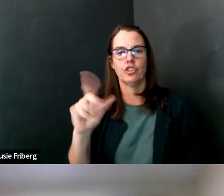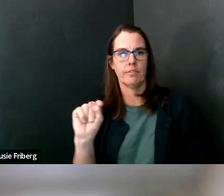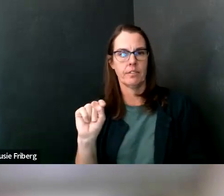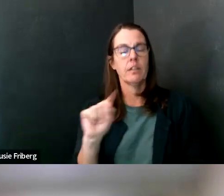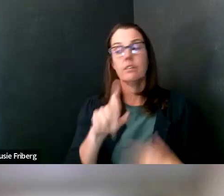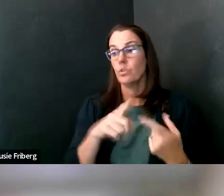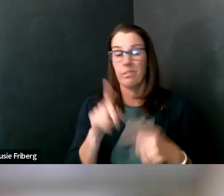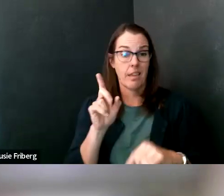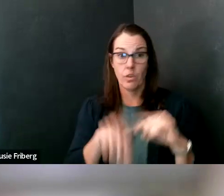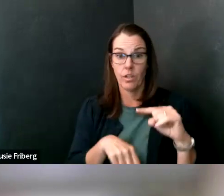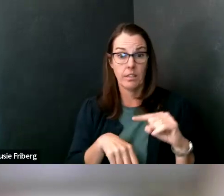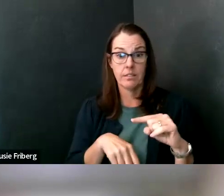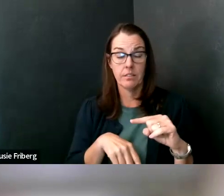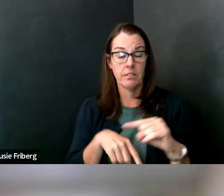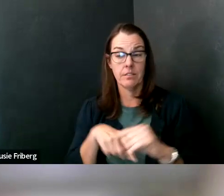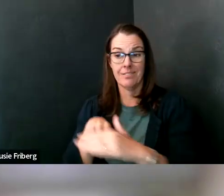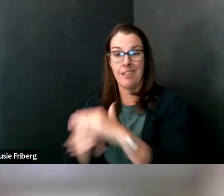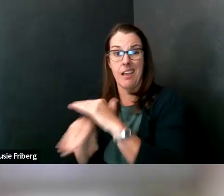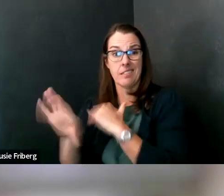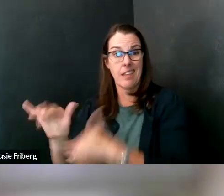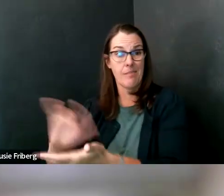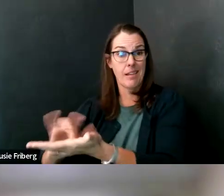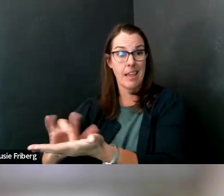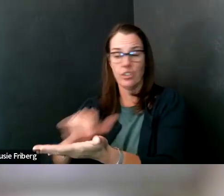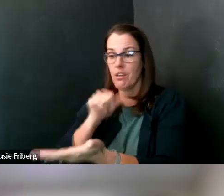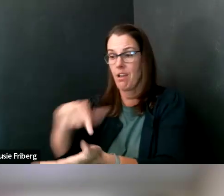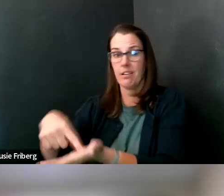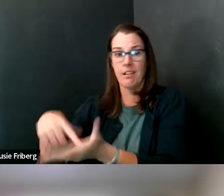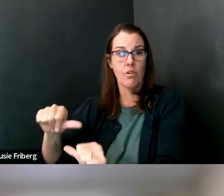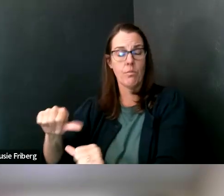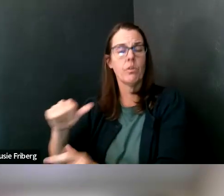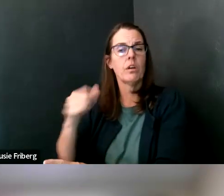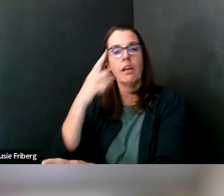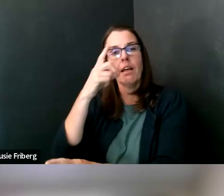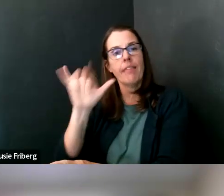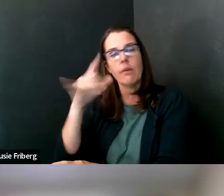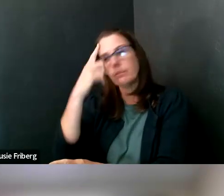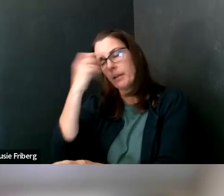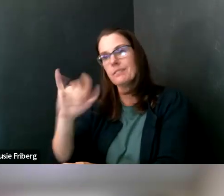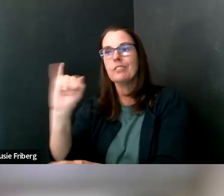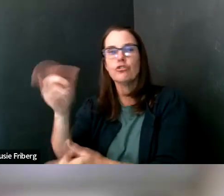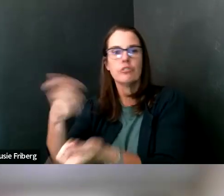longer able to access that that was largely due to switching insurers, changing insurance plans,